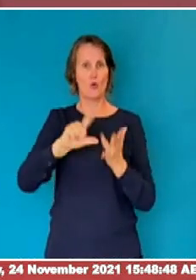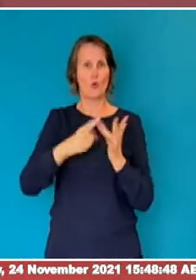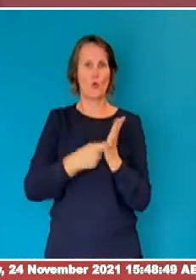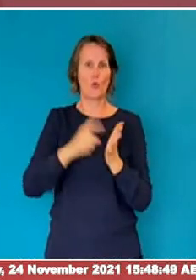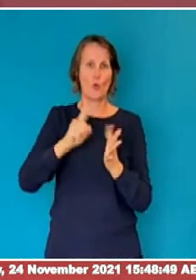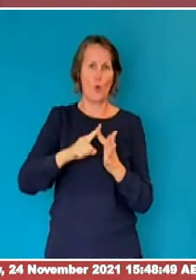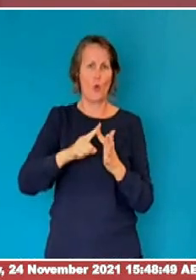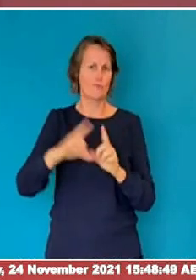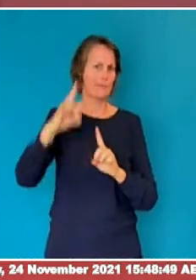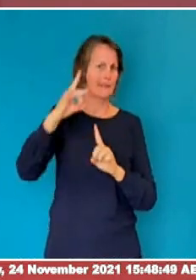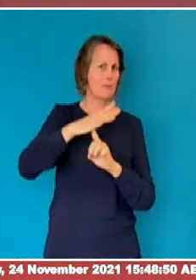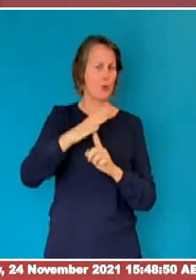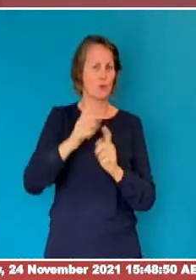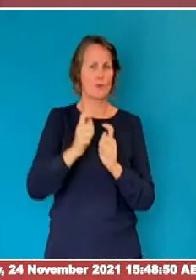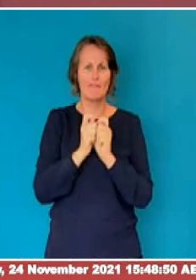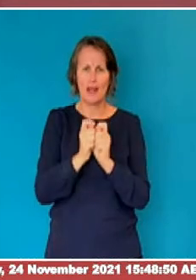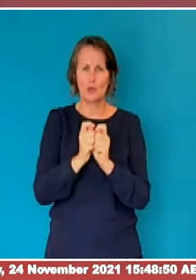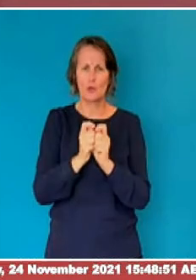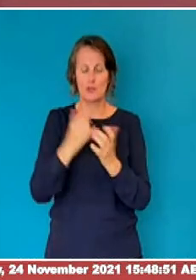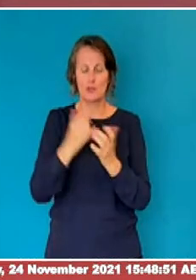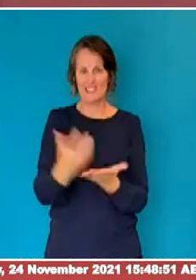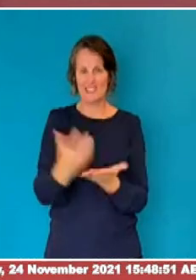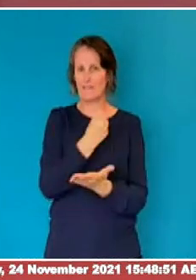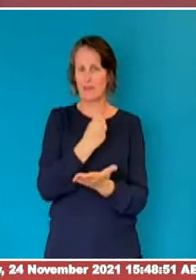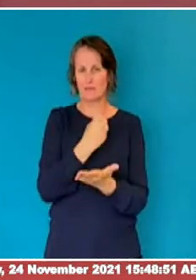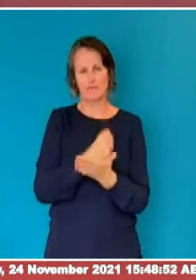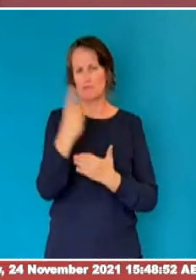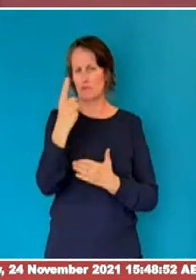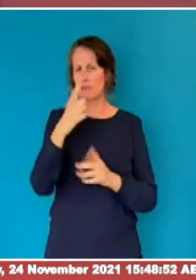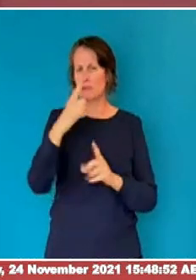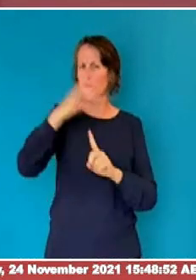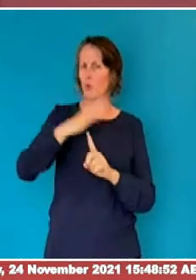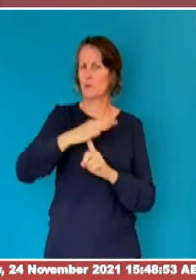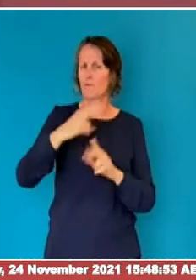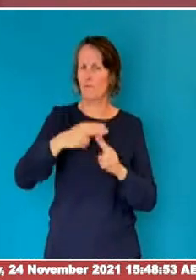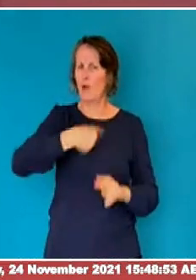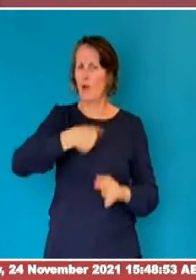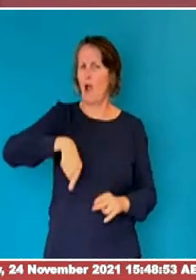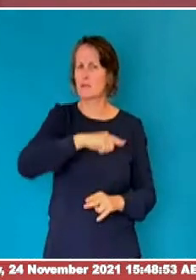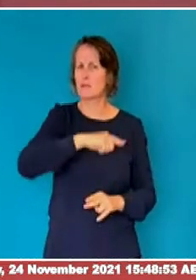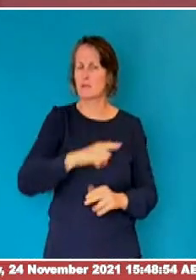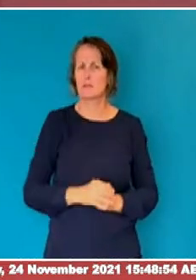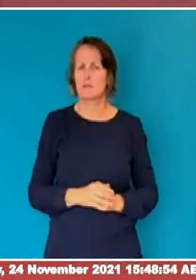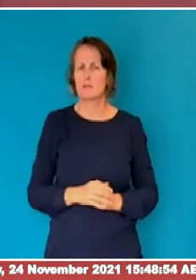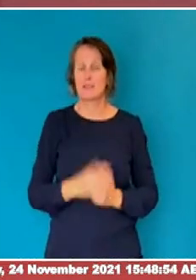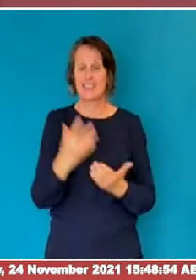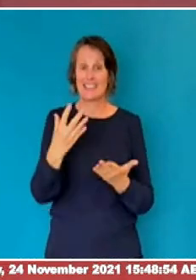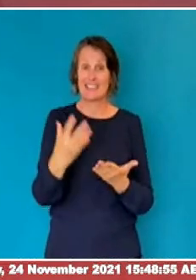is at the heart of everything we do. We believe that safety starts at the top.